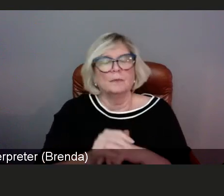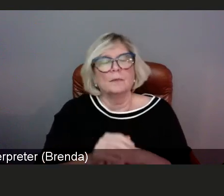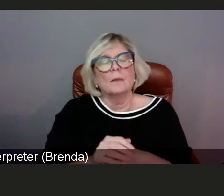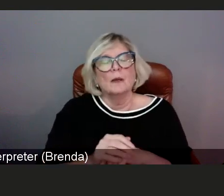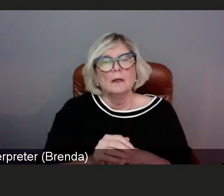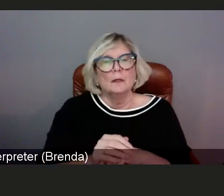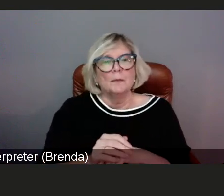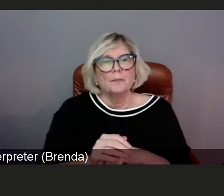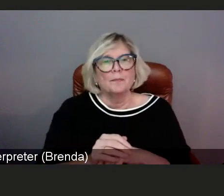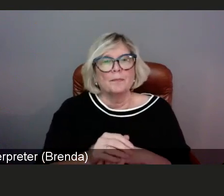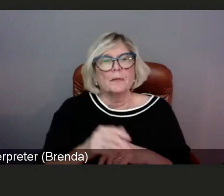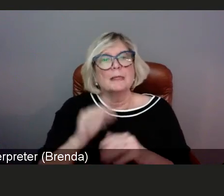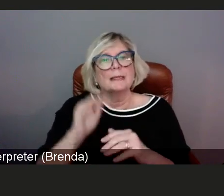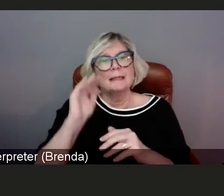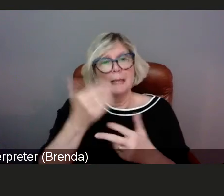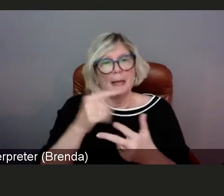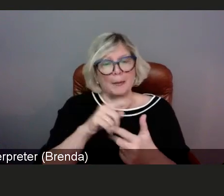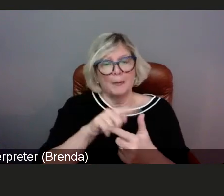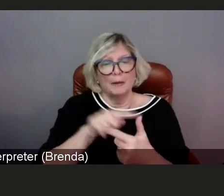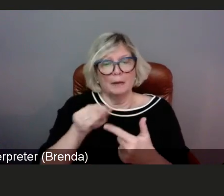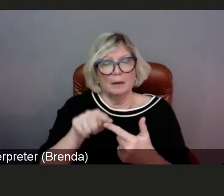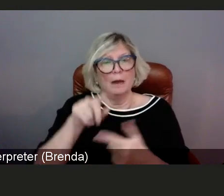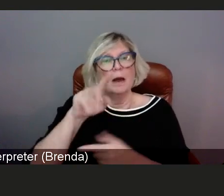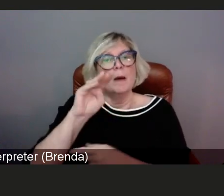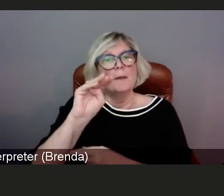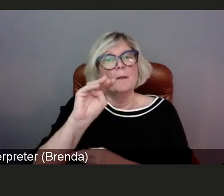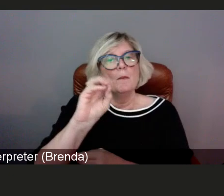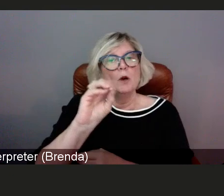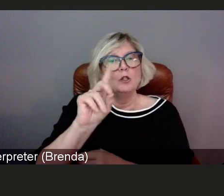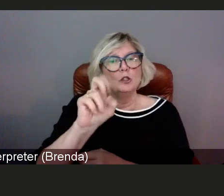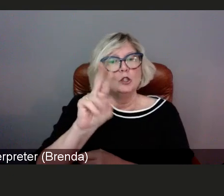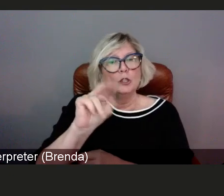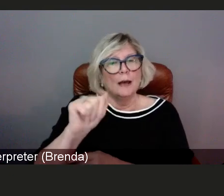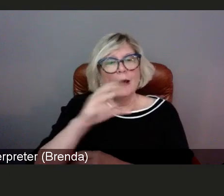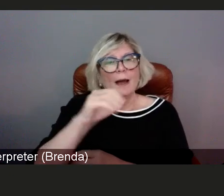and the Pfizer vaccine all have activity